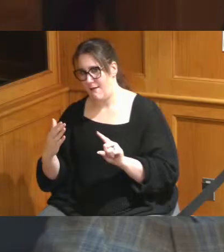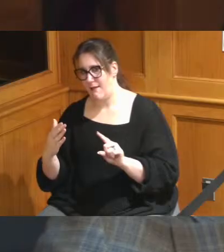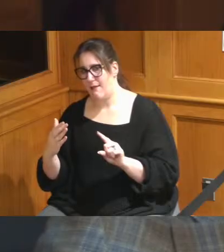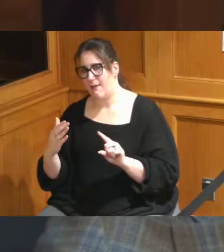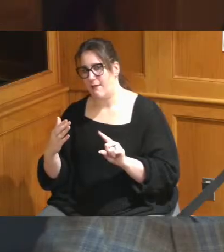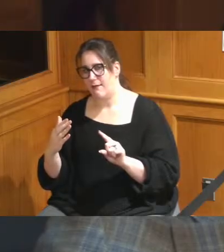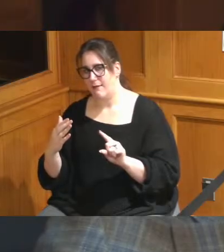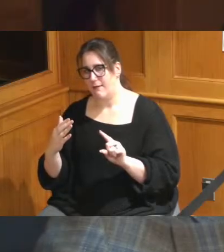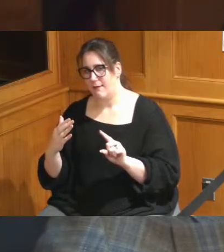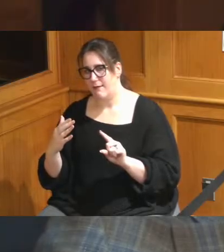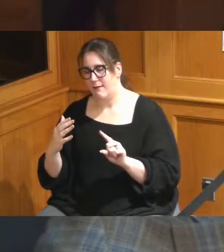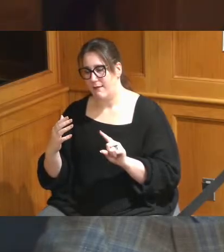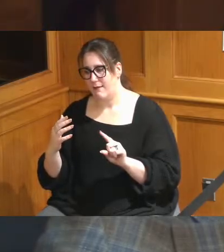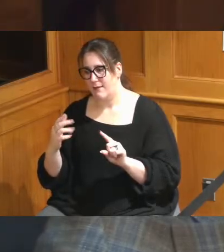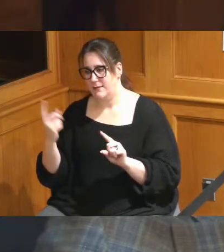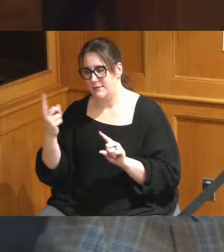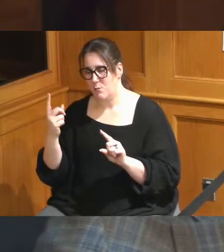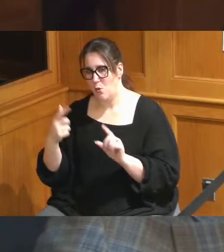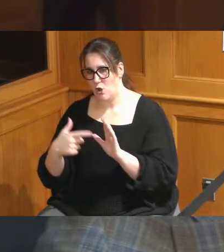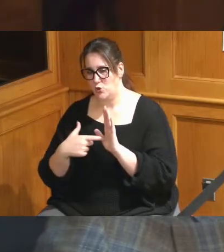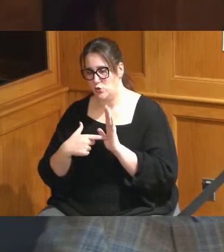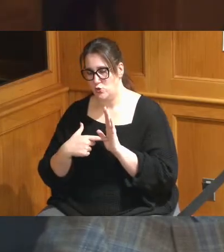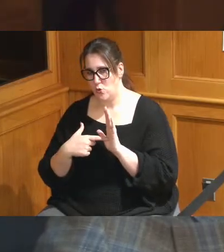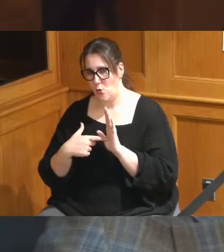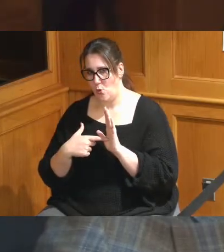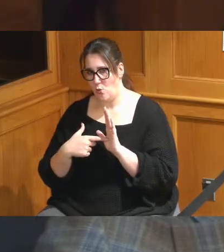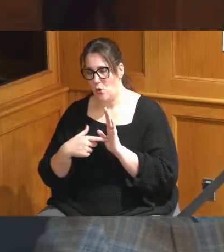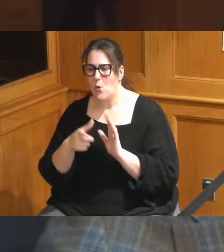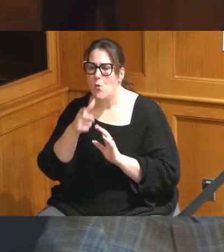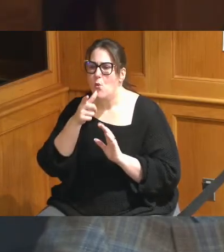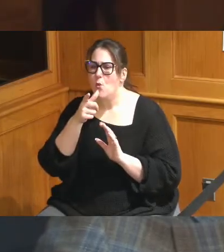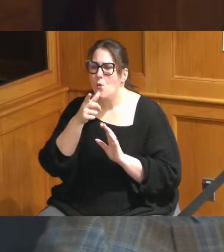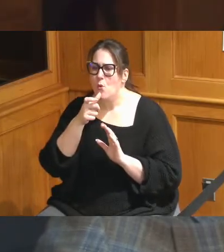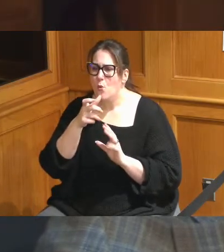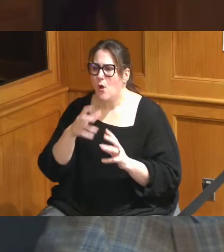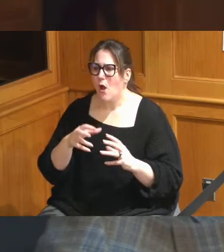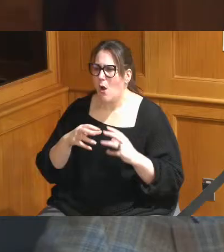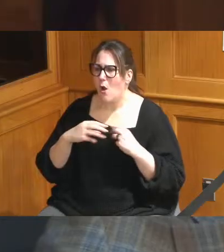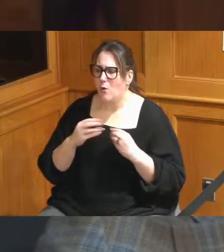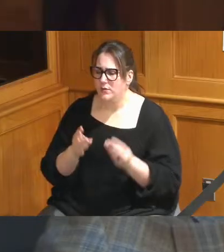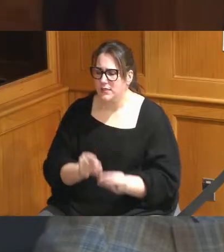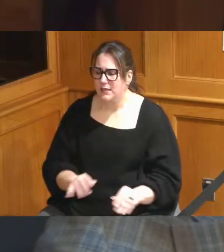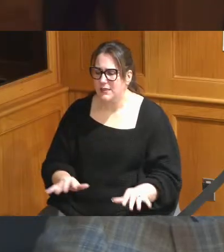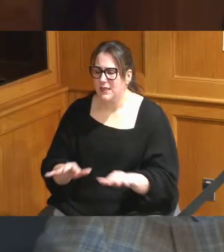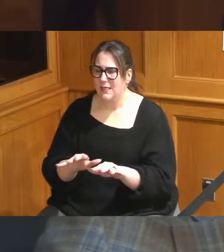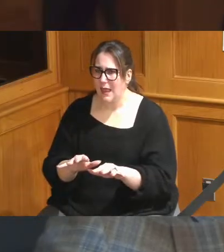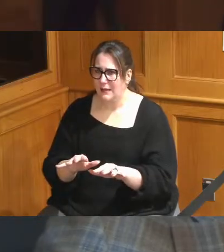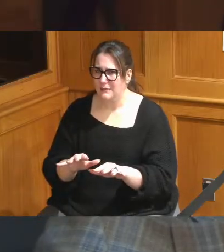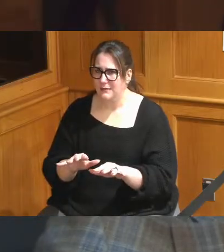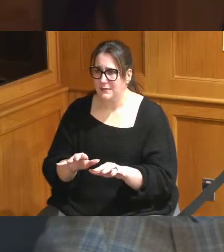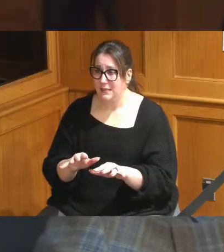They put a map together because I wanted to say who owns the land. It's a land and money thing,